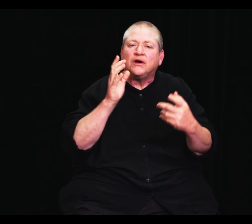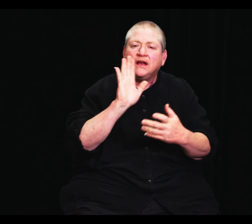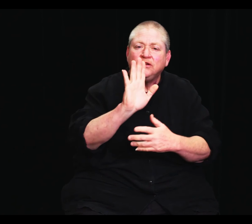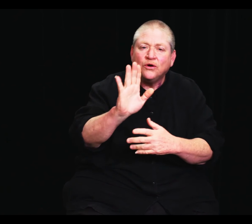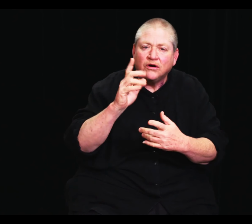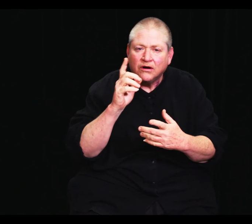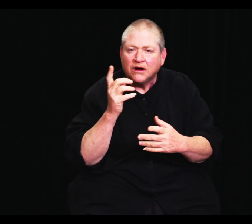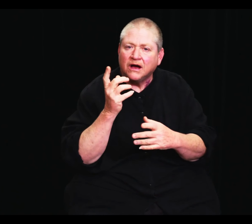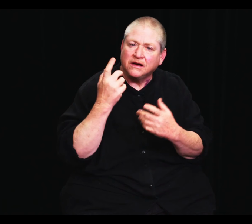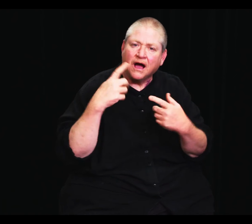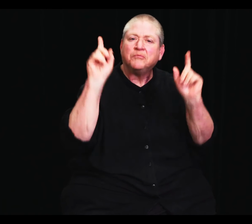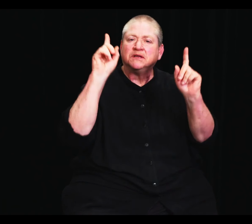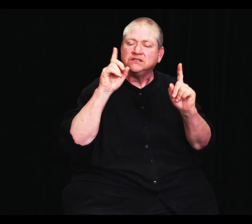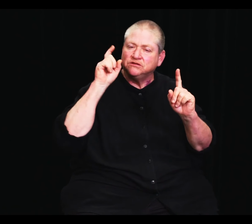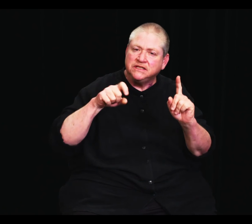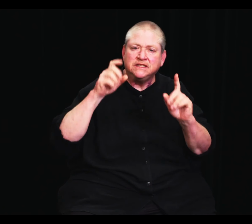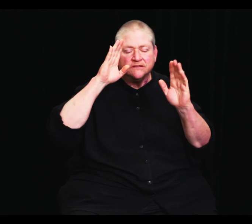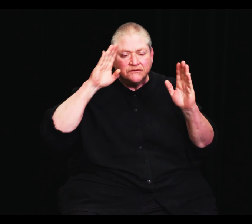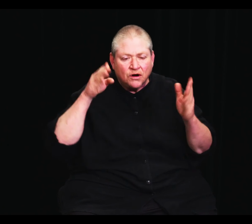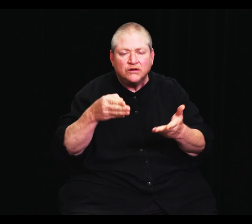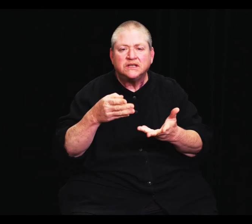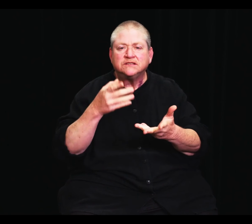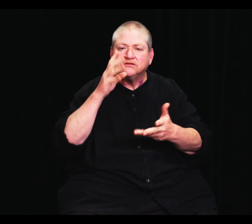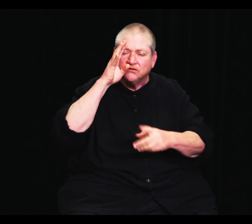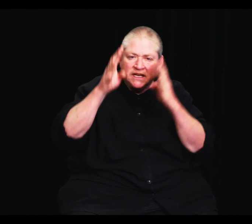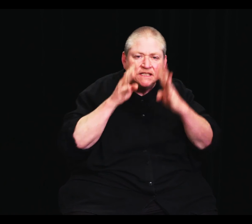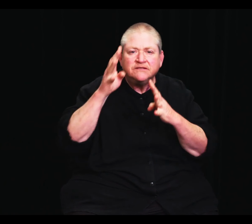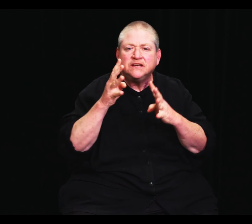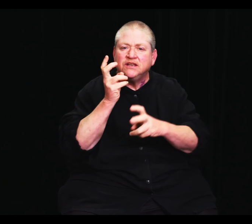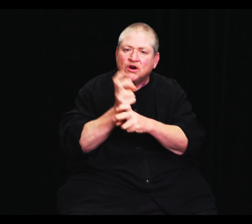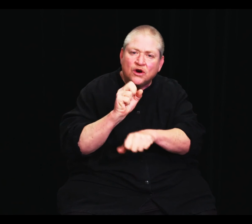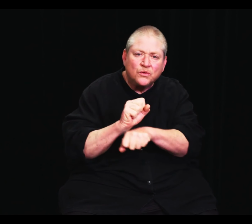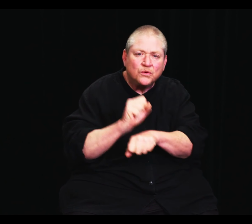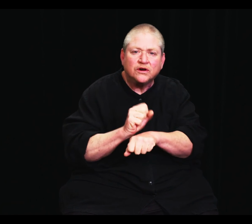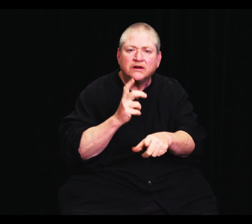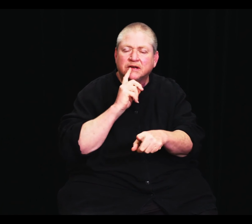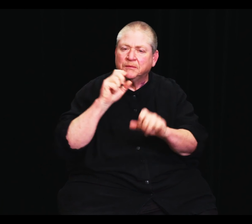it should not stop us from celebrating what you've accomplished. Earning your degree I know has been difficult.